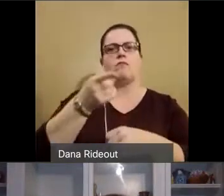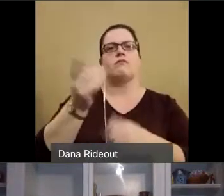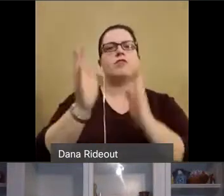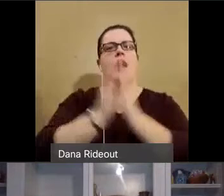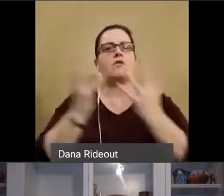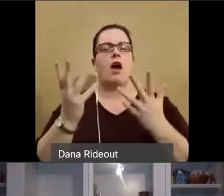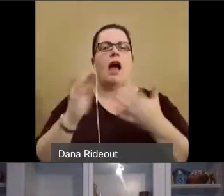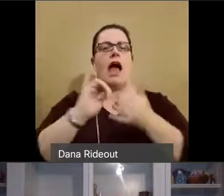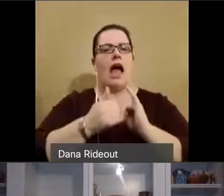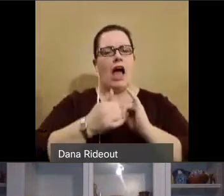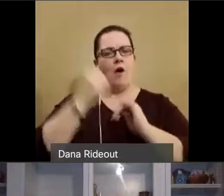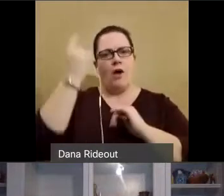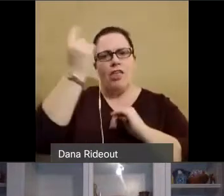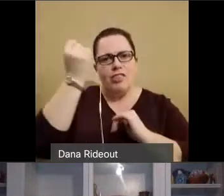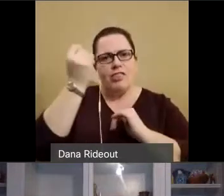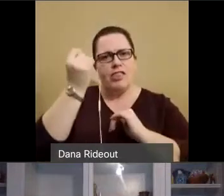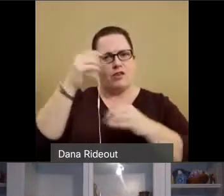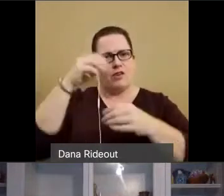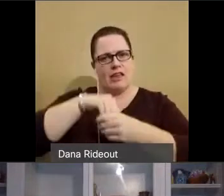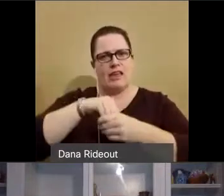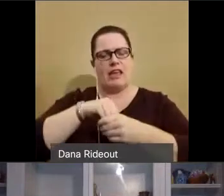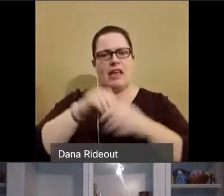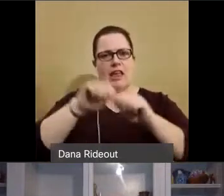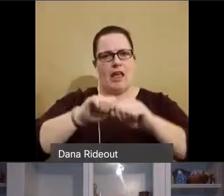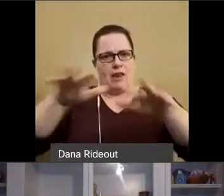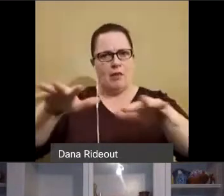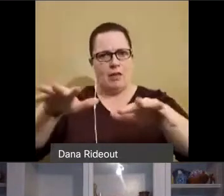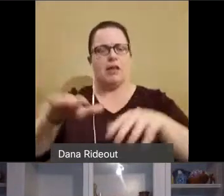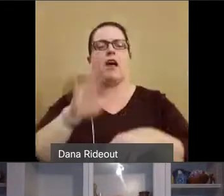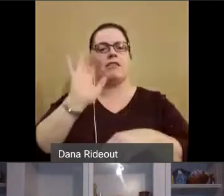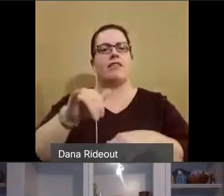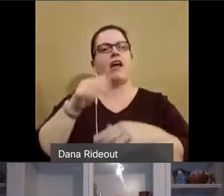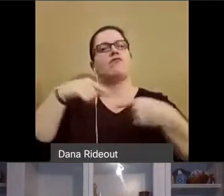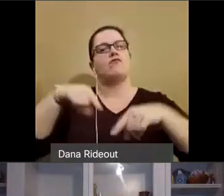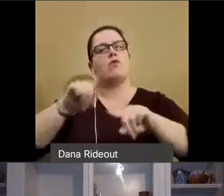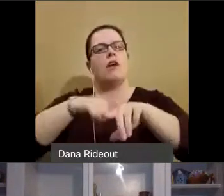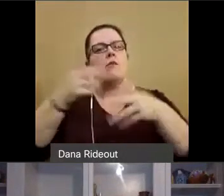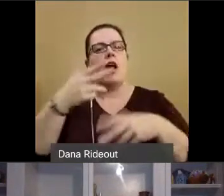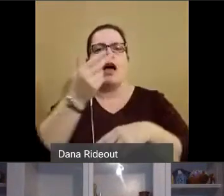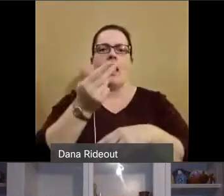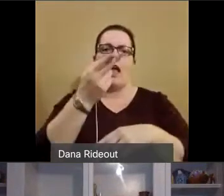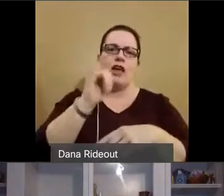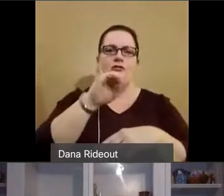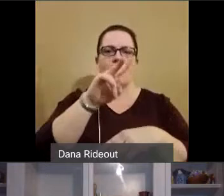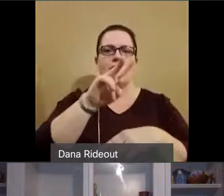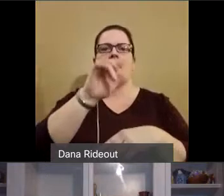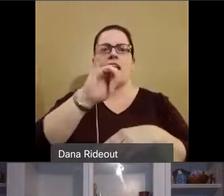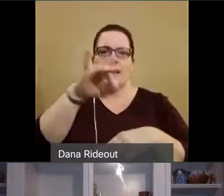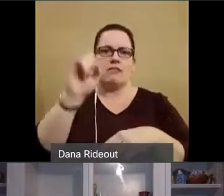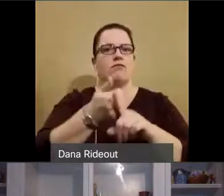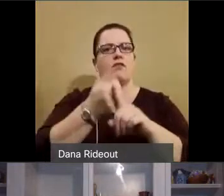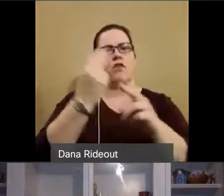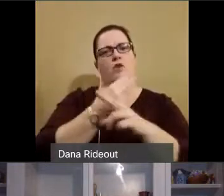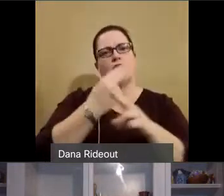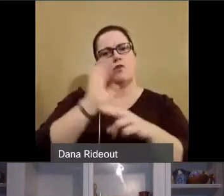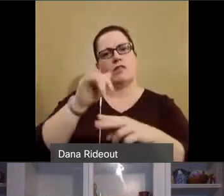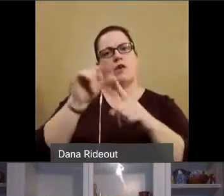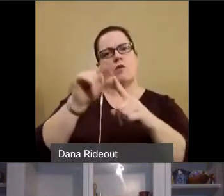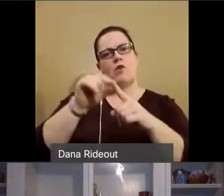And she was writing during the hated, the hated the AIDS crisis, and she was that she used this term, she called dates and epidemic of significant.